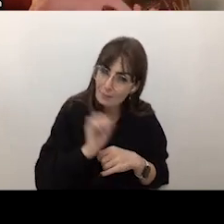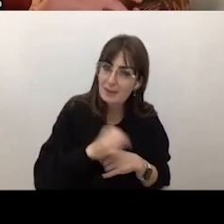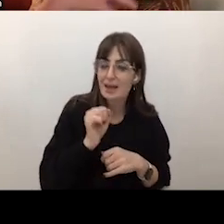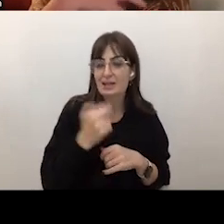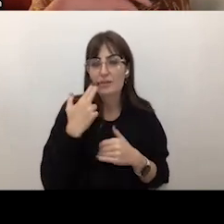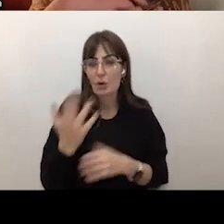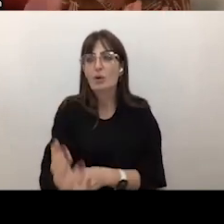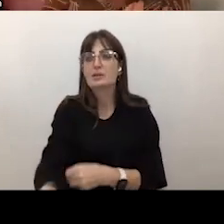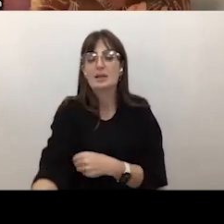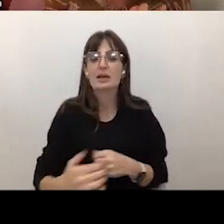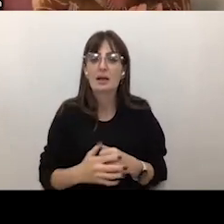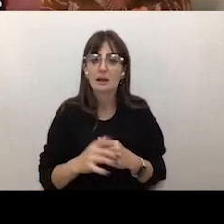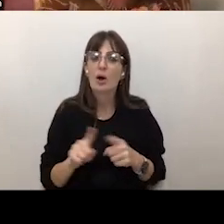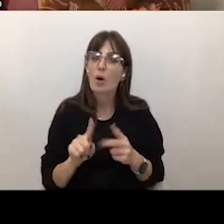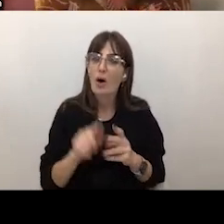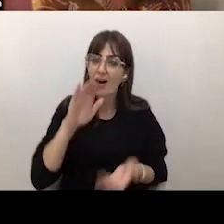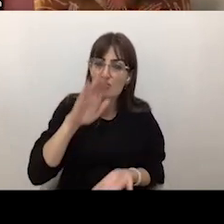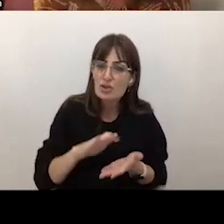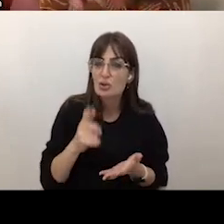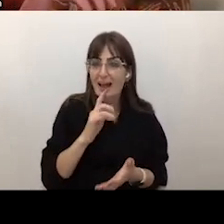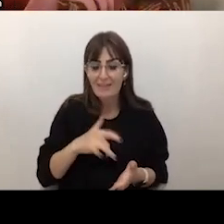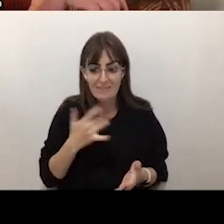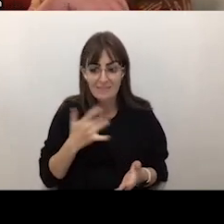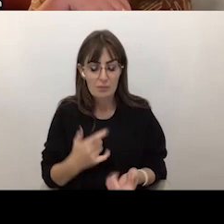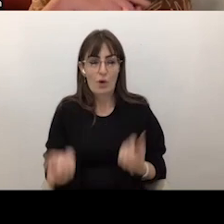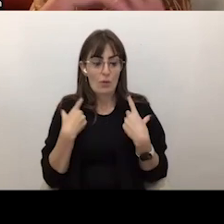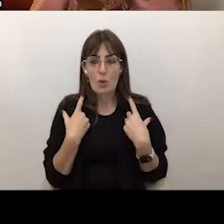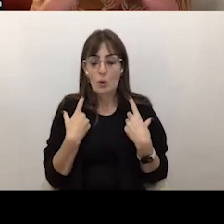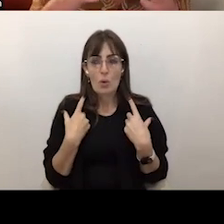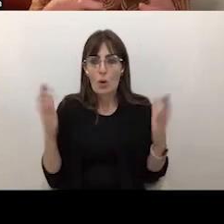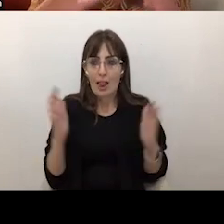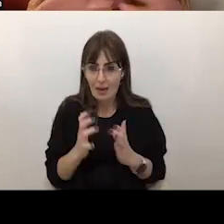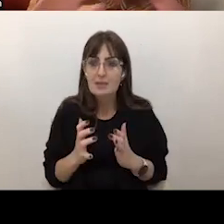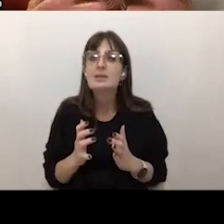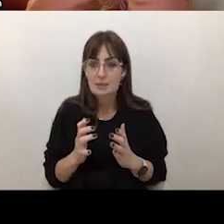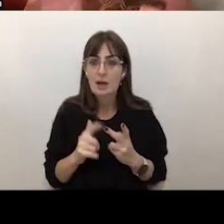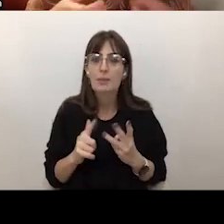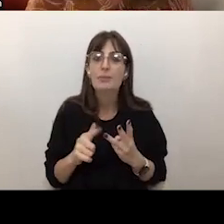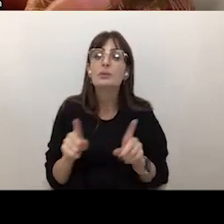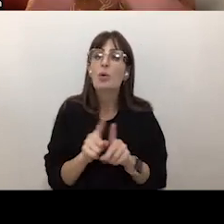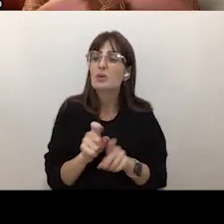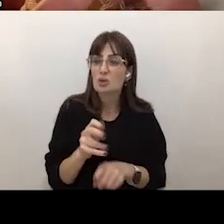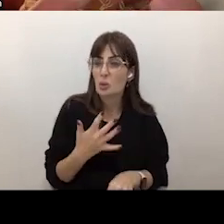and maintenance. It will reduce the feeling of being overwhelmed. And you don't actually need so